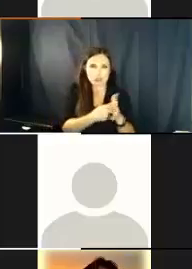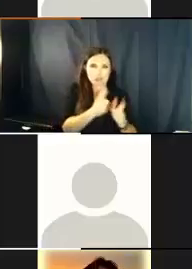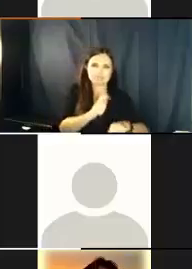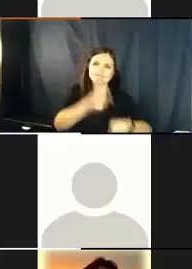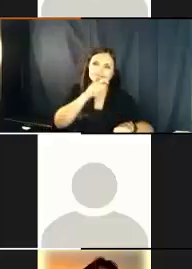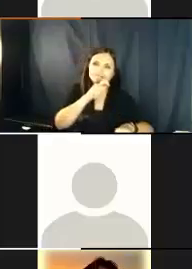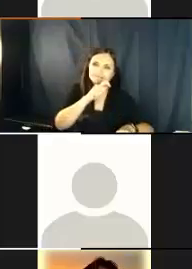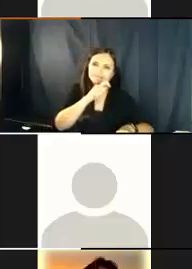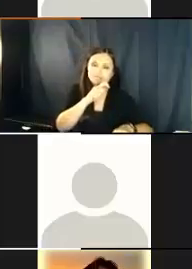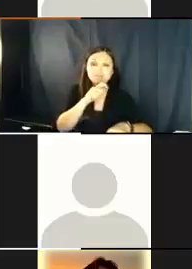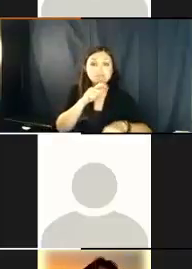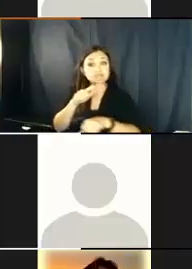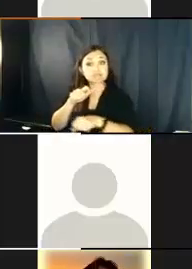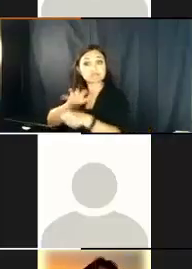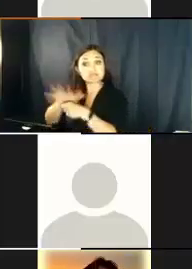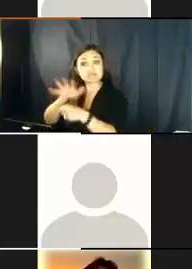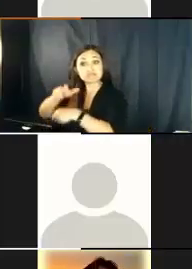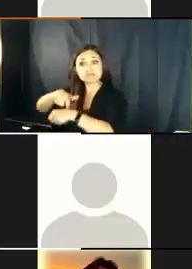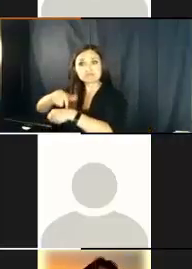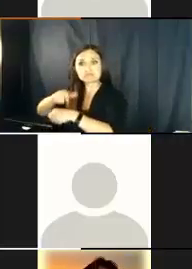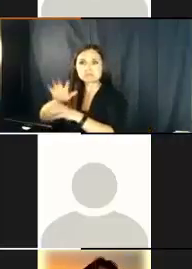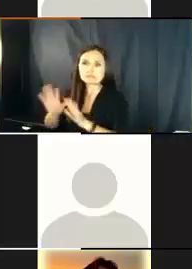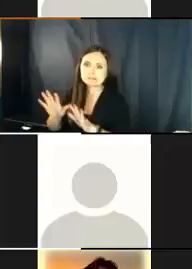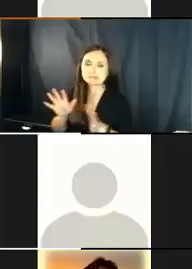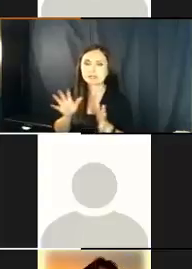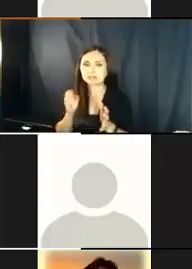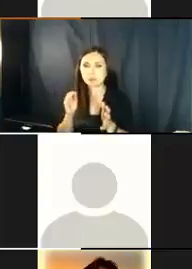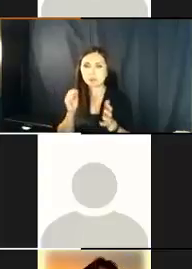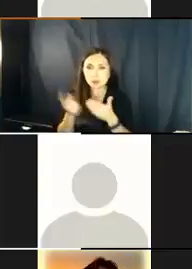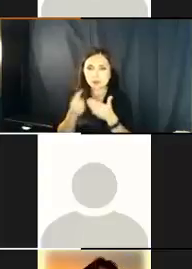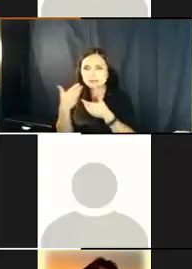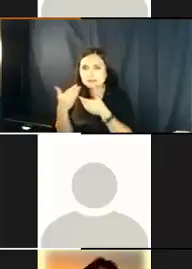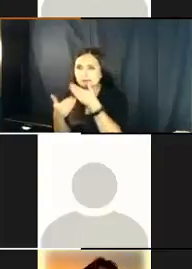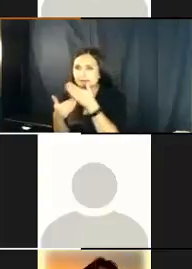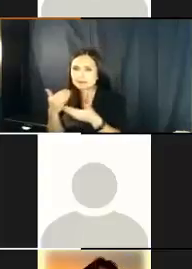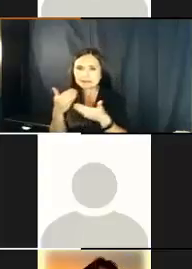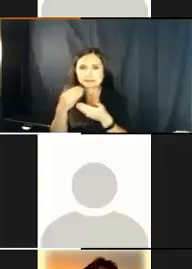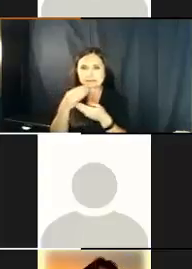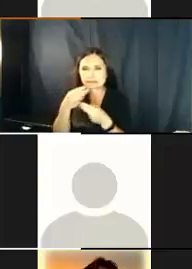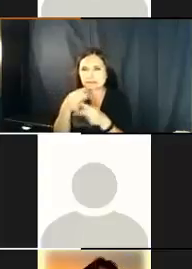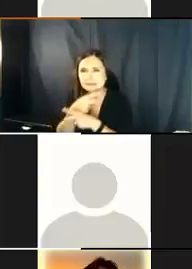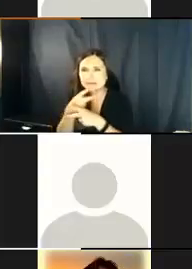And so we're always working through the process of... in an online environment what checkpoints